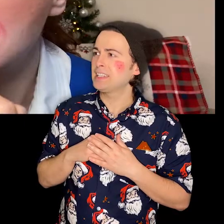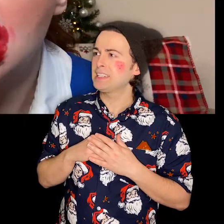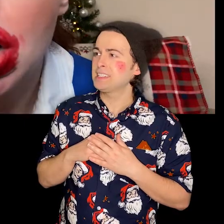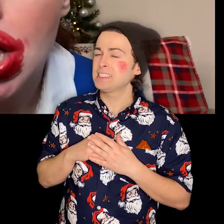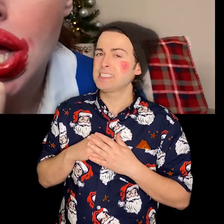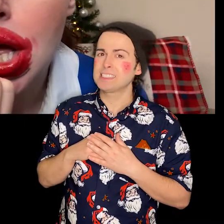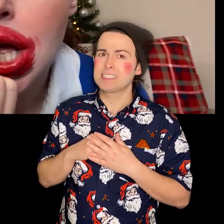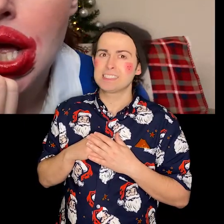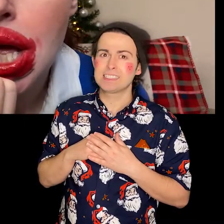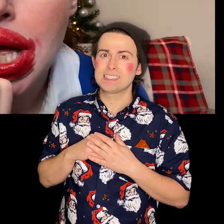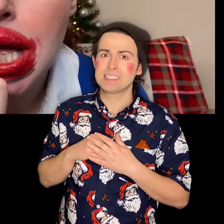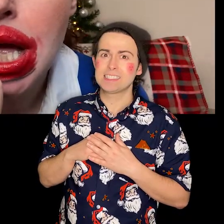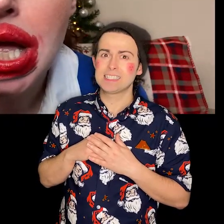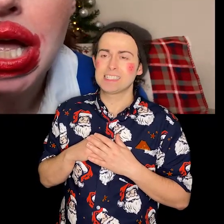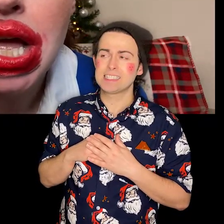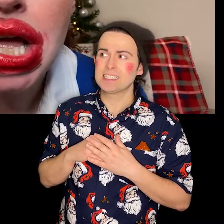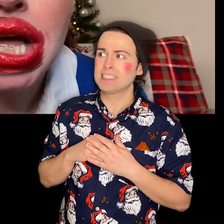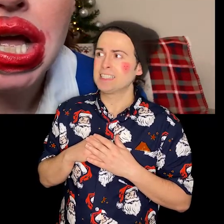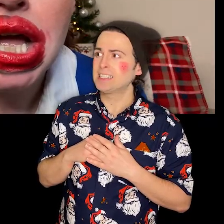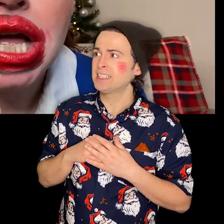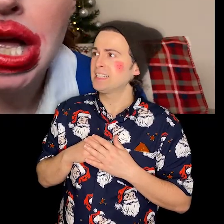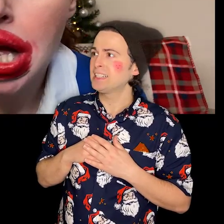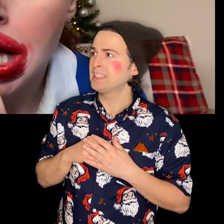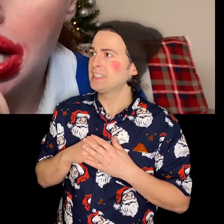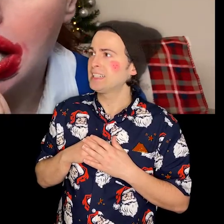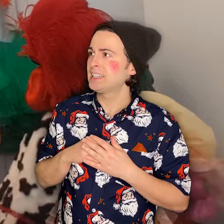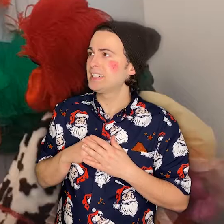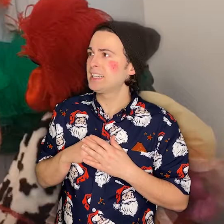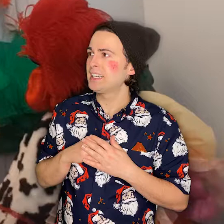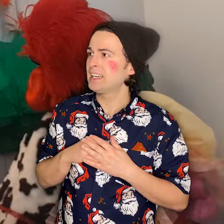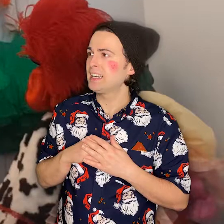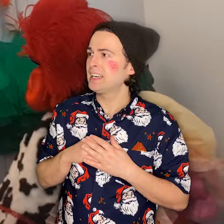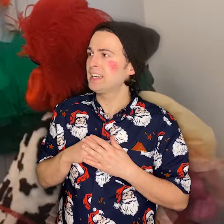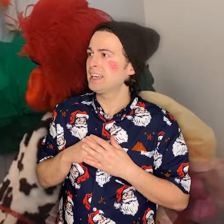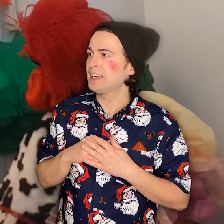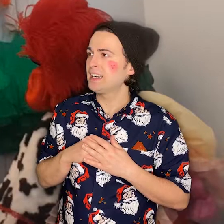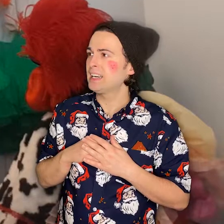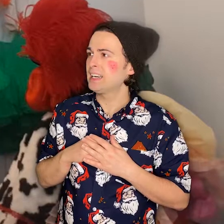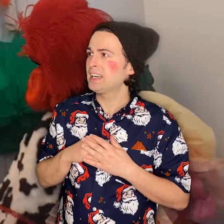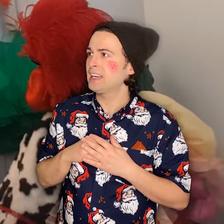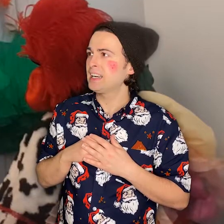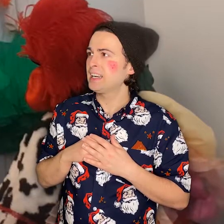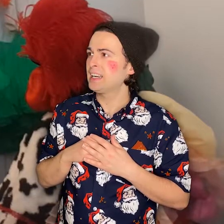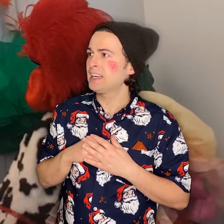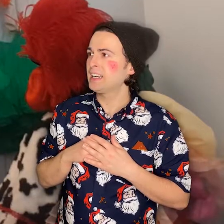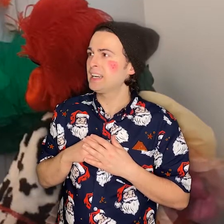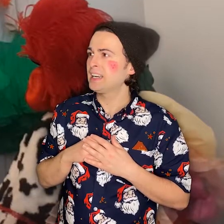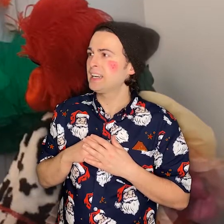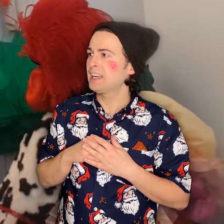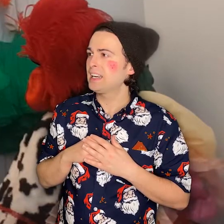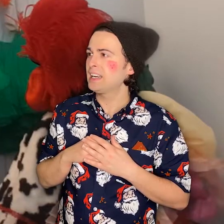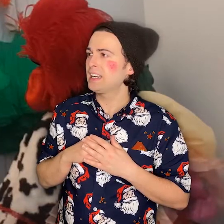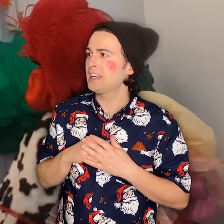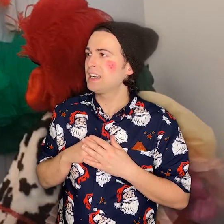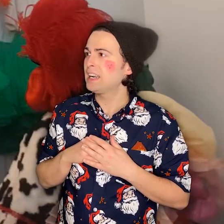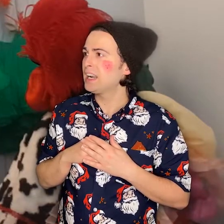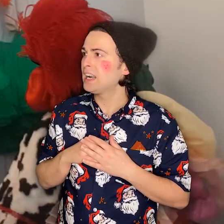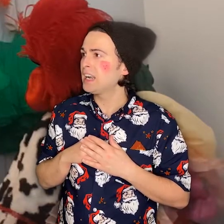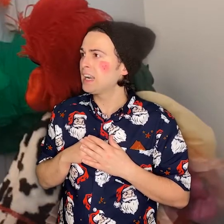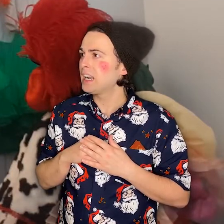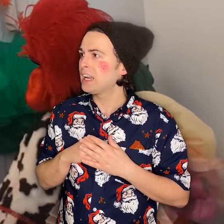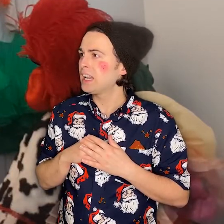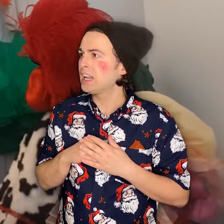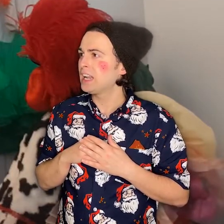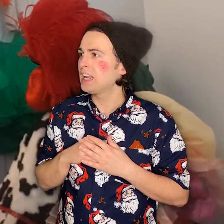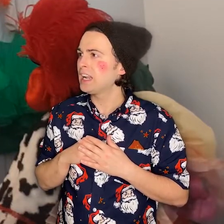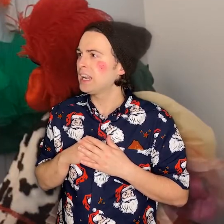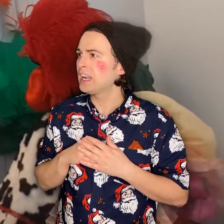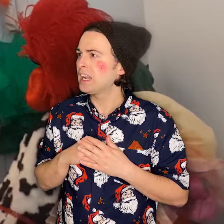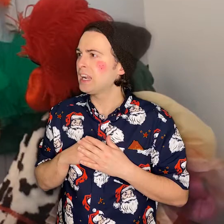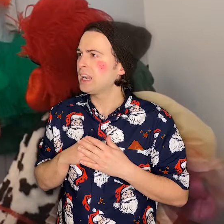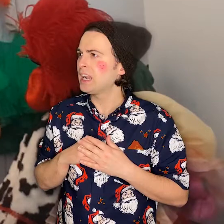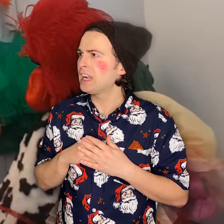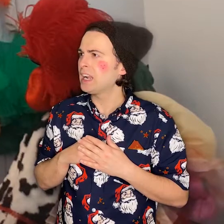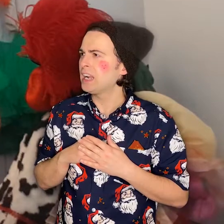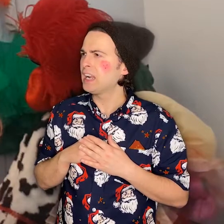Helen – Aye, that’ll do. Much better. That is us finished for today next time I’ll teach you about contouring.